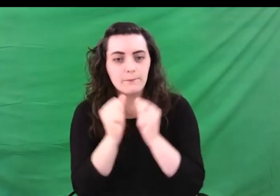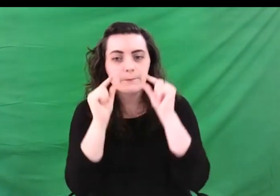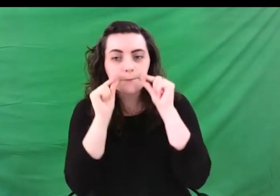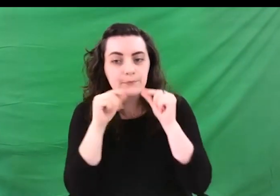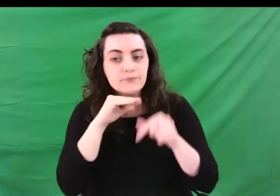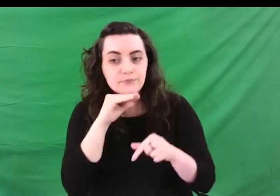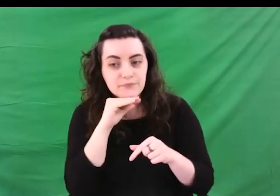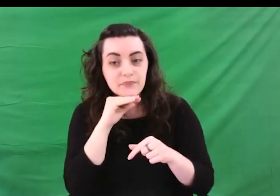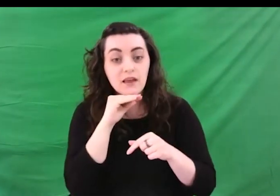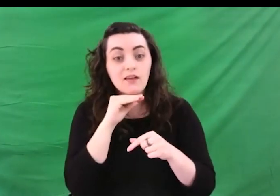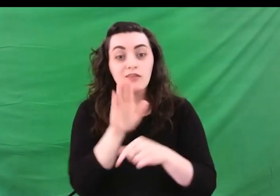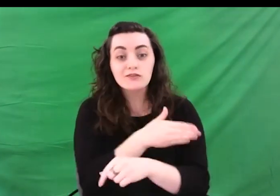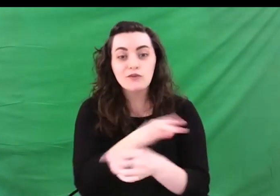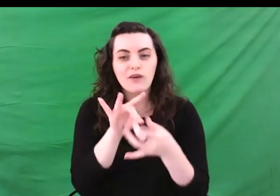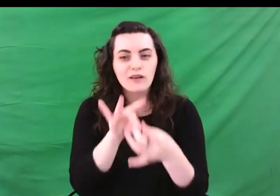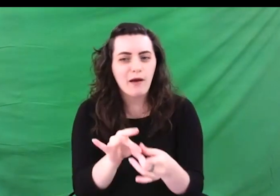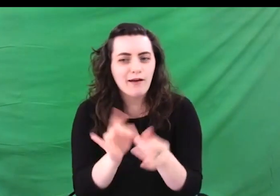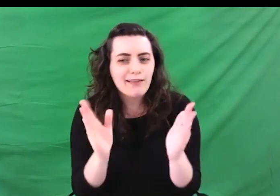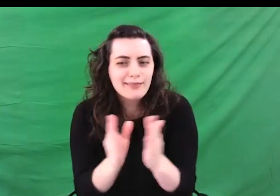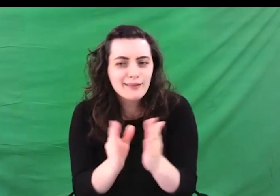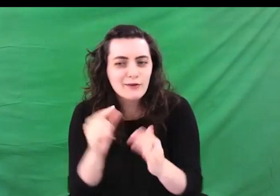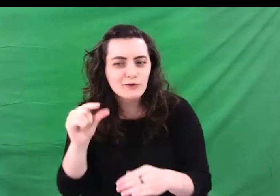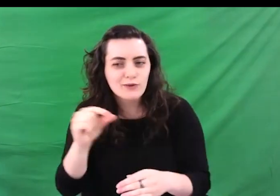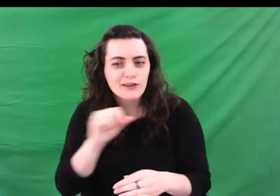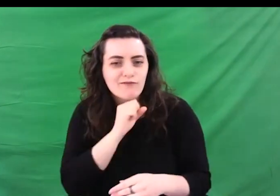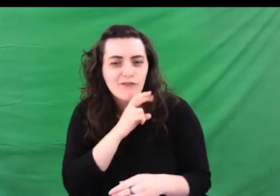was about a little green frog. So we would say,